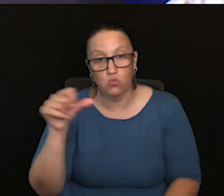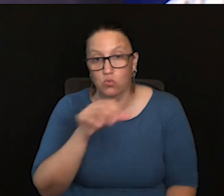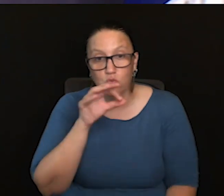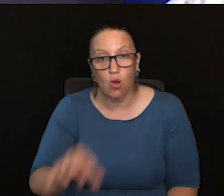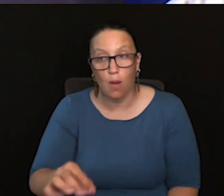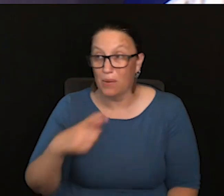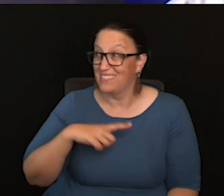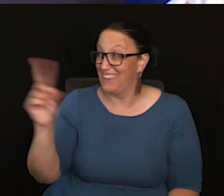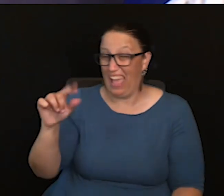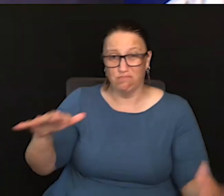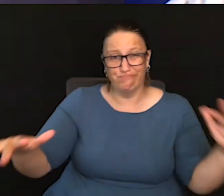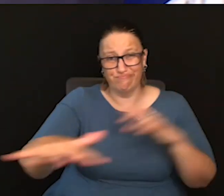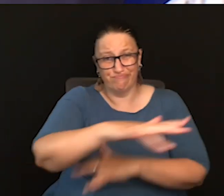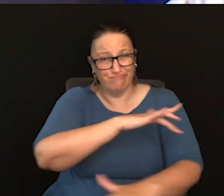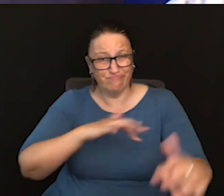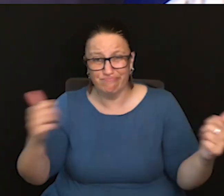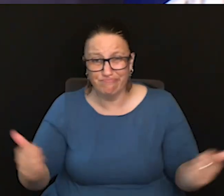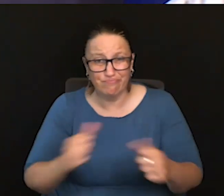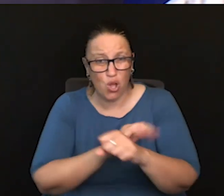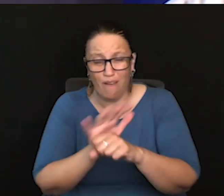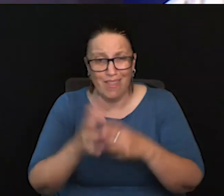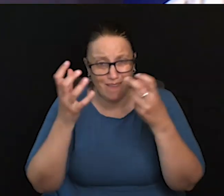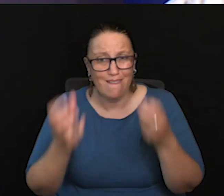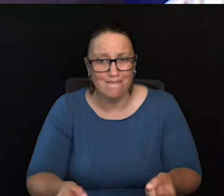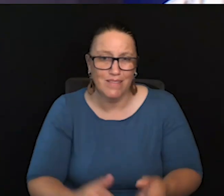And just on the aged care... Yeah, and in terms of aged care,